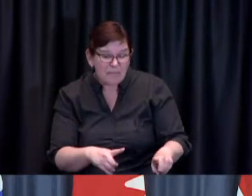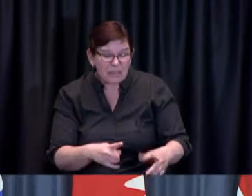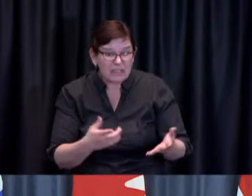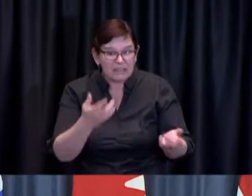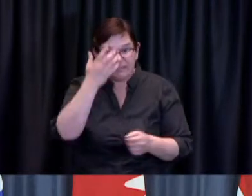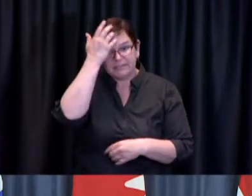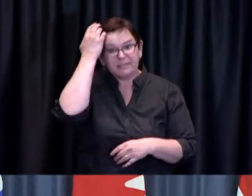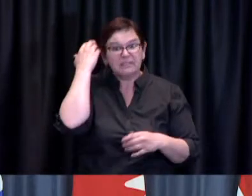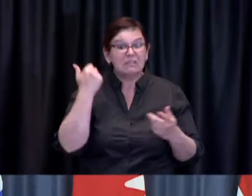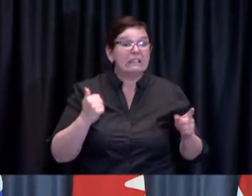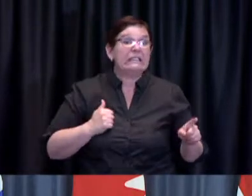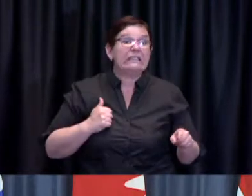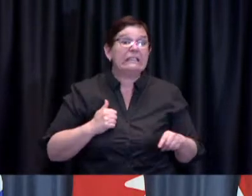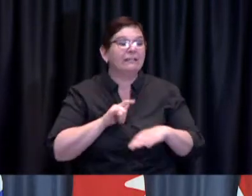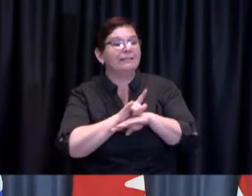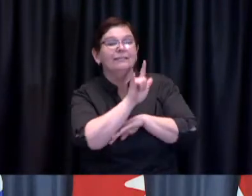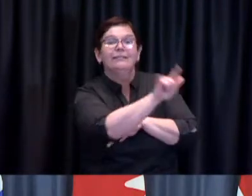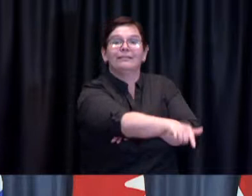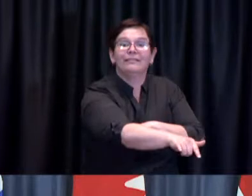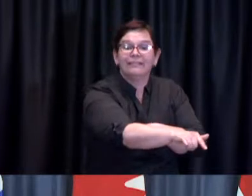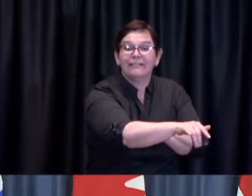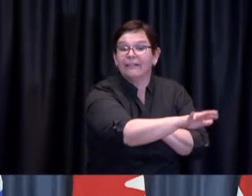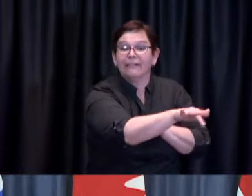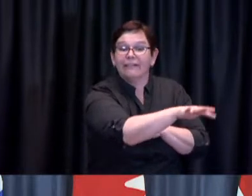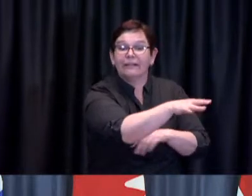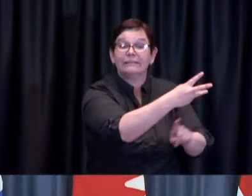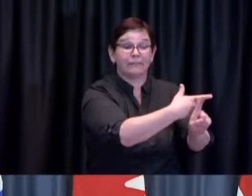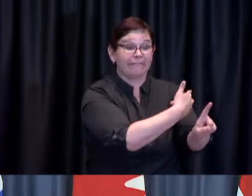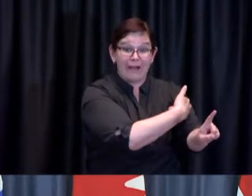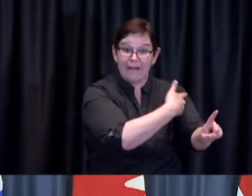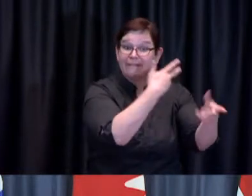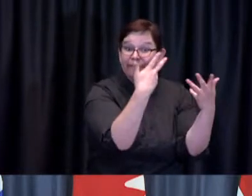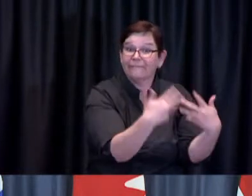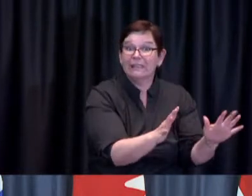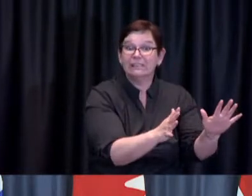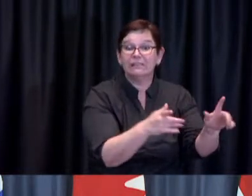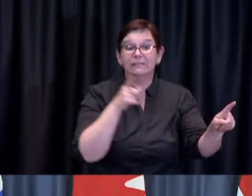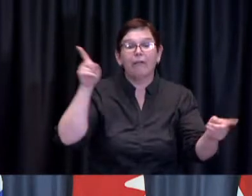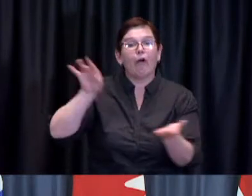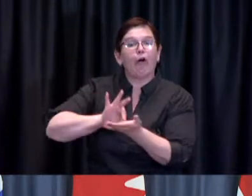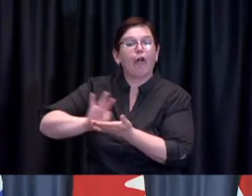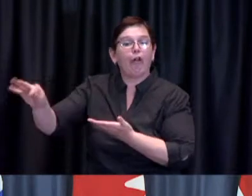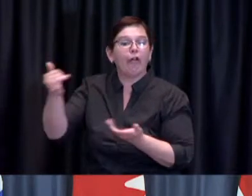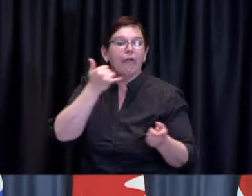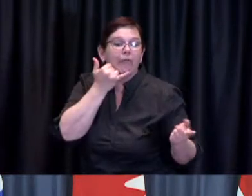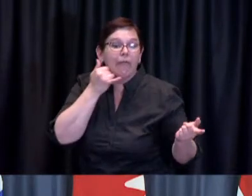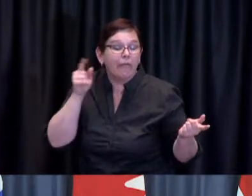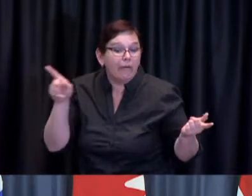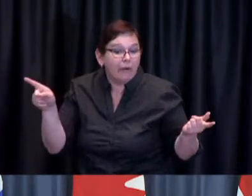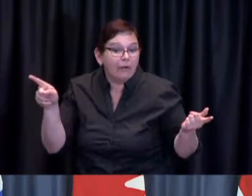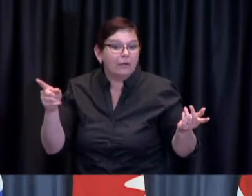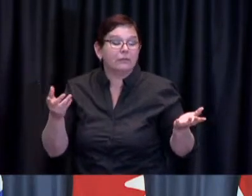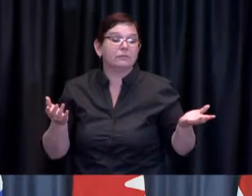had the opportunity to get vaccinated while away I trust that at some point we'll be able to collect